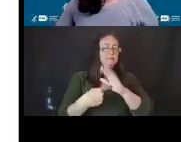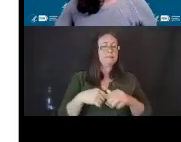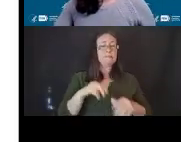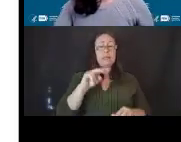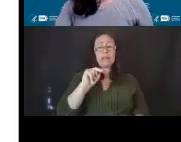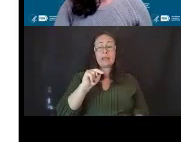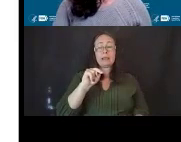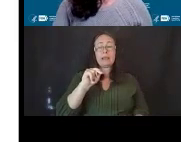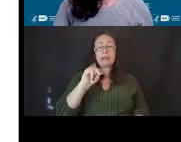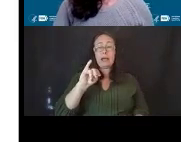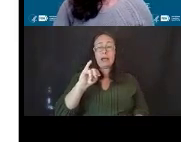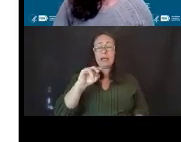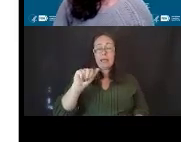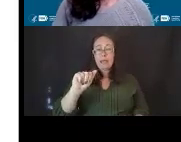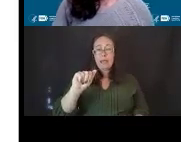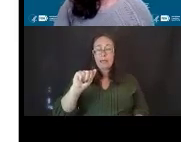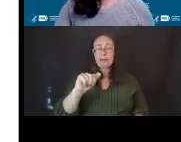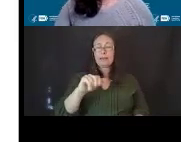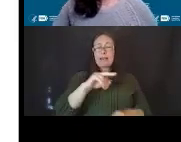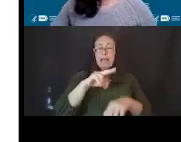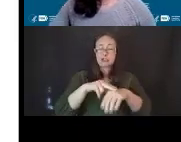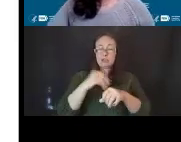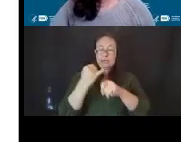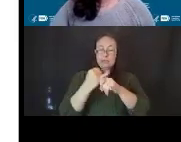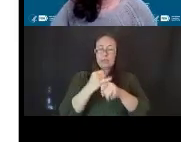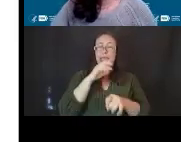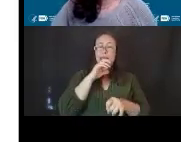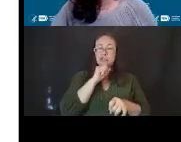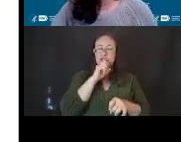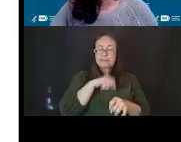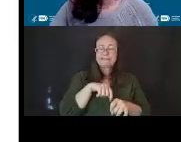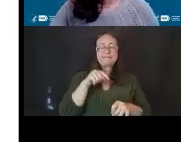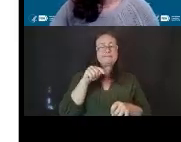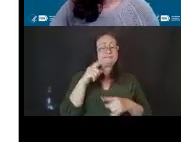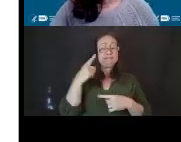this a really fantastic opportunity for those of you